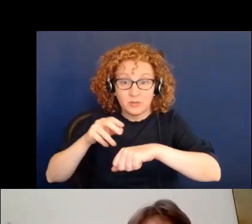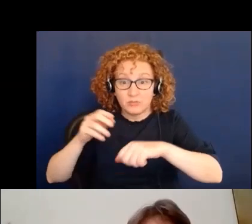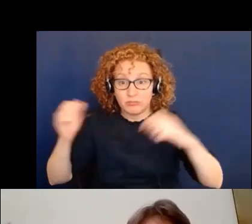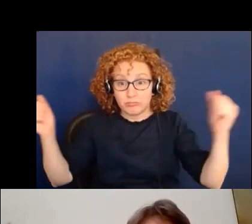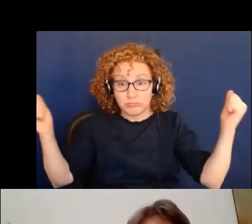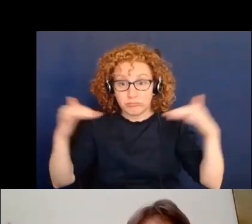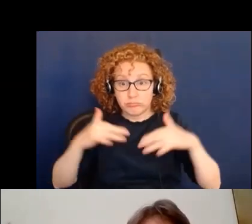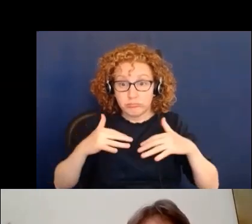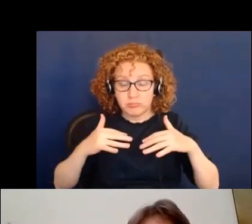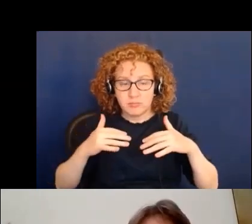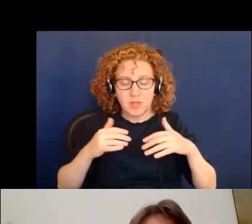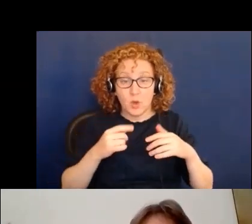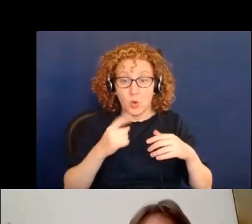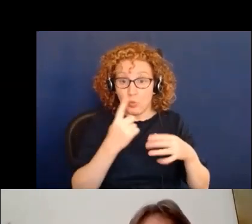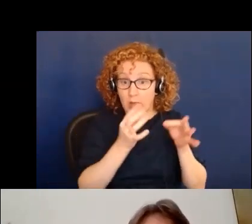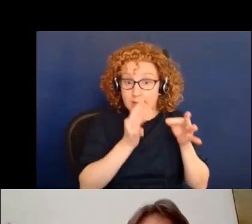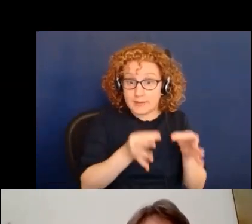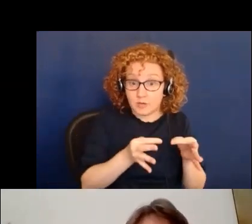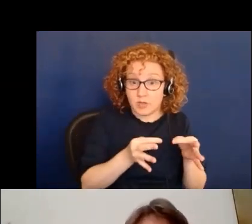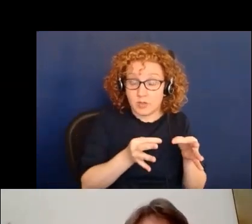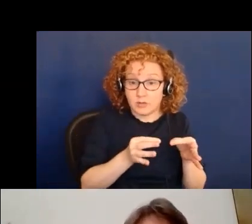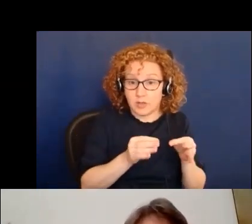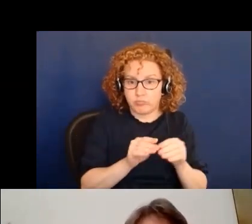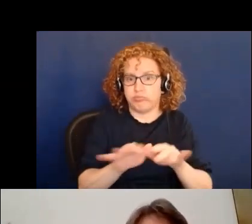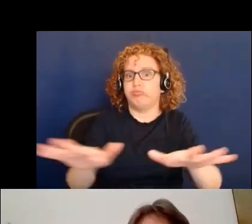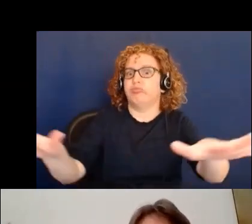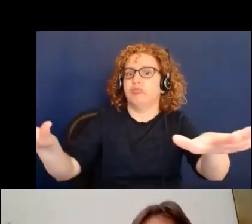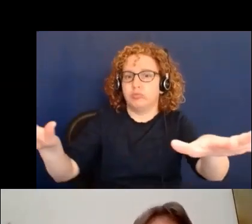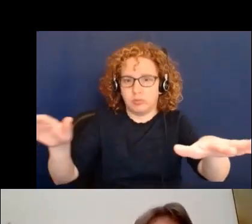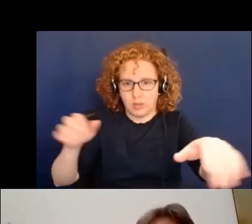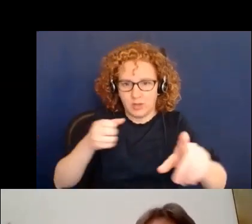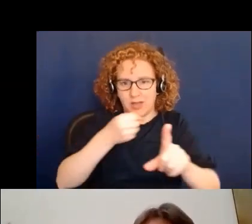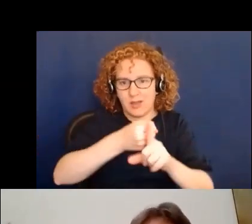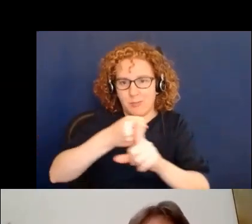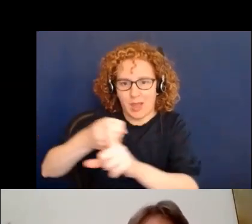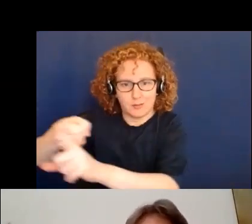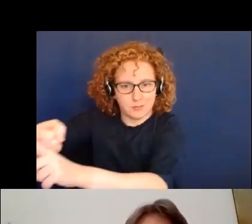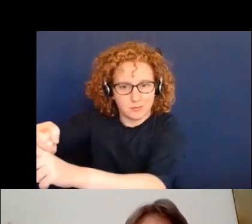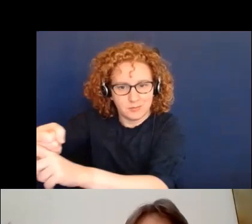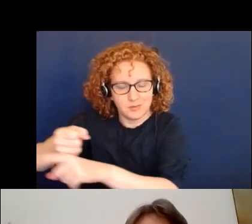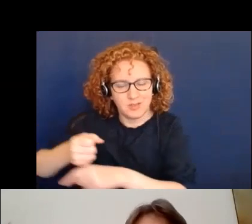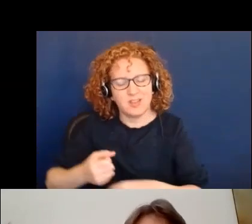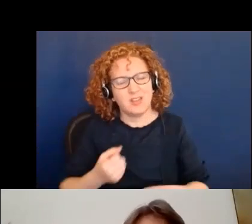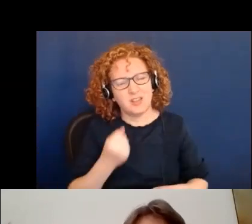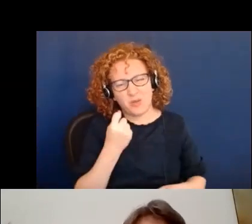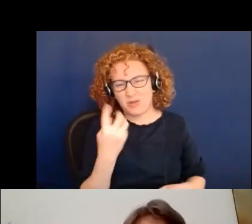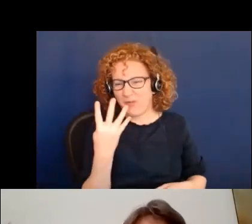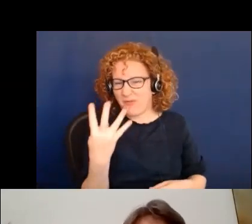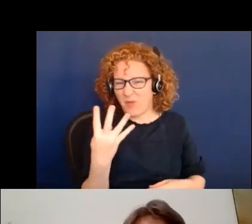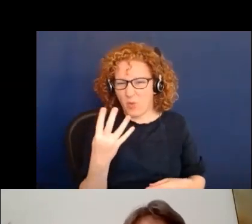domino effect and so i consider that there's four pillars the pillar is a what's the status of COVID